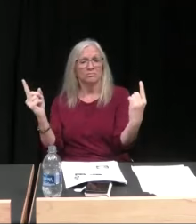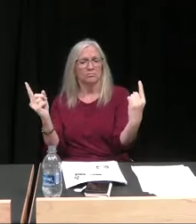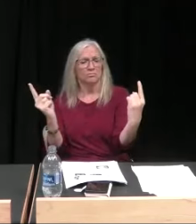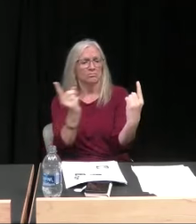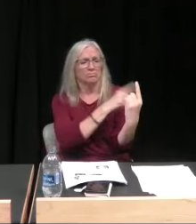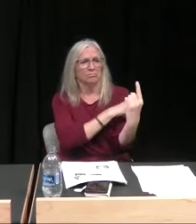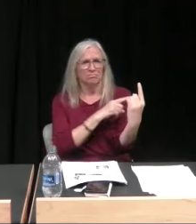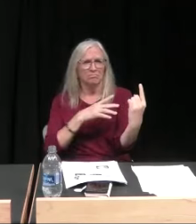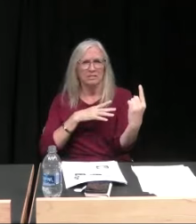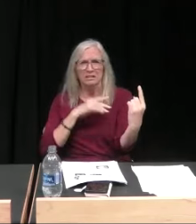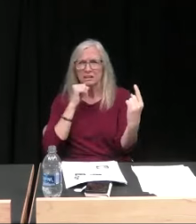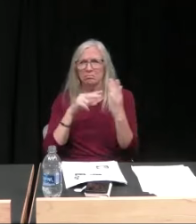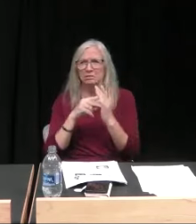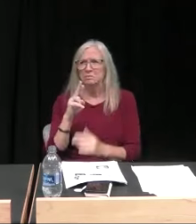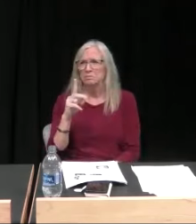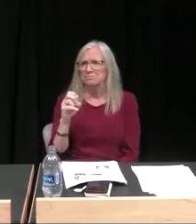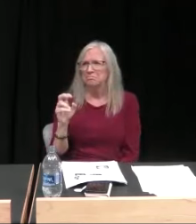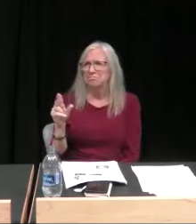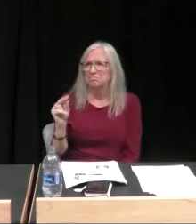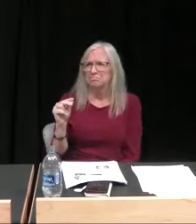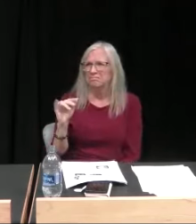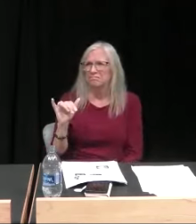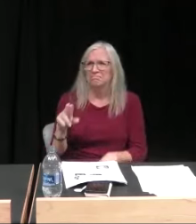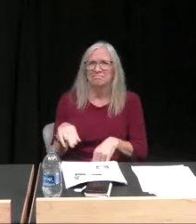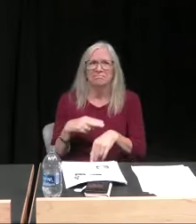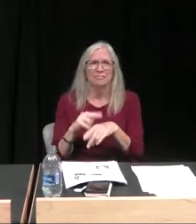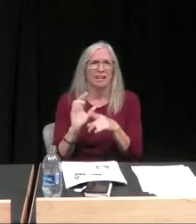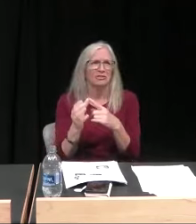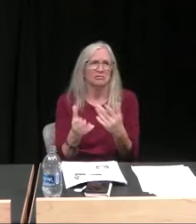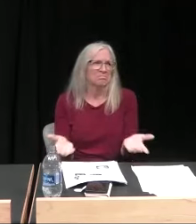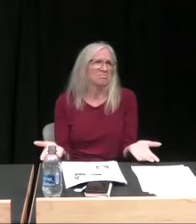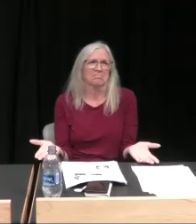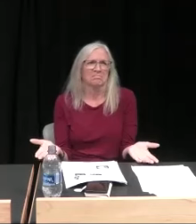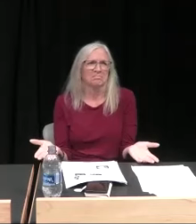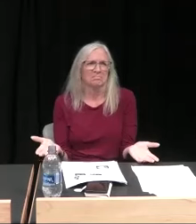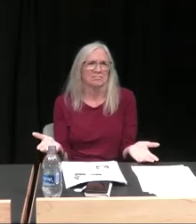experiences when we think about two deaf people having a conversation and sometimes just the way